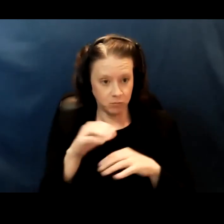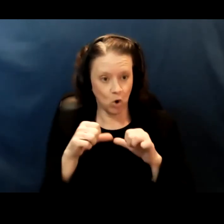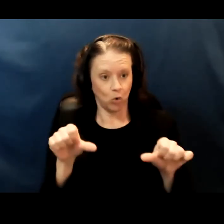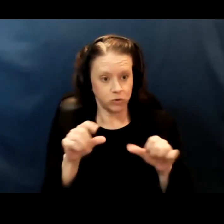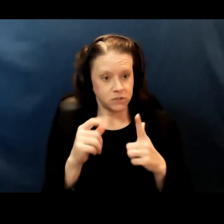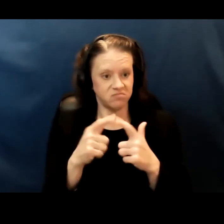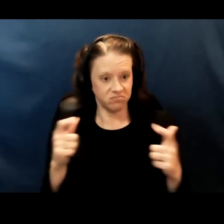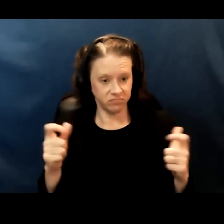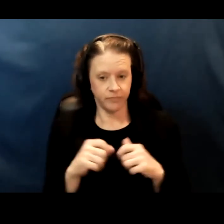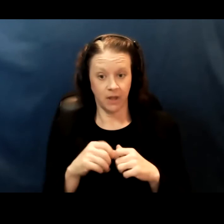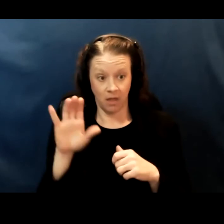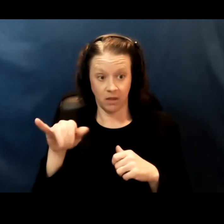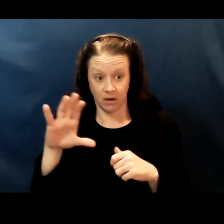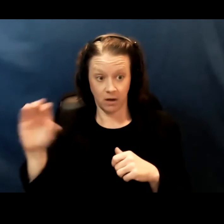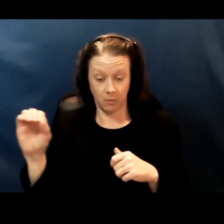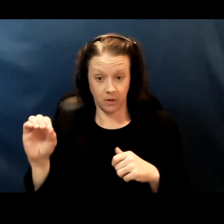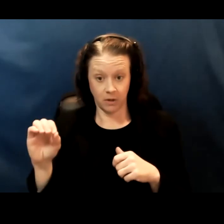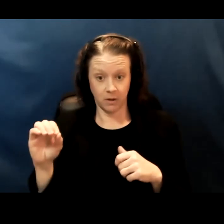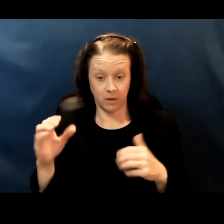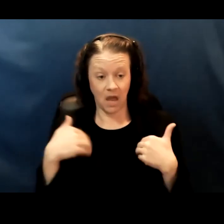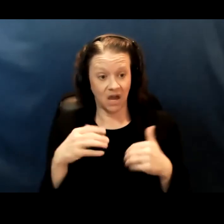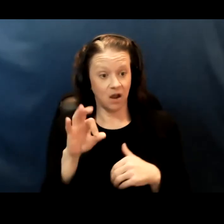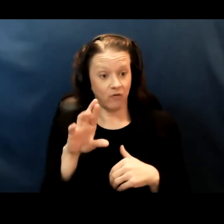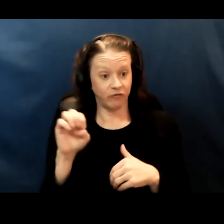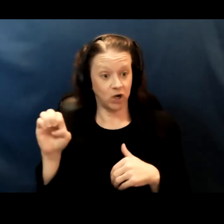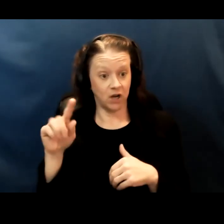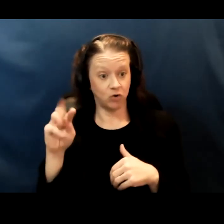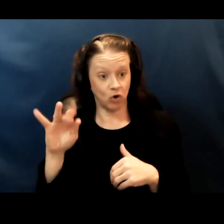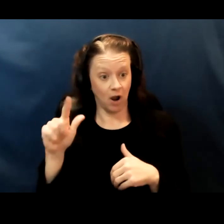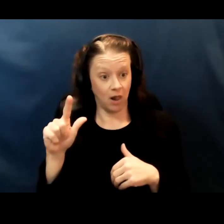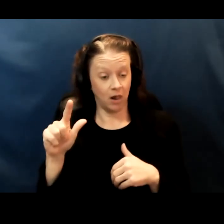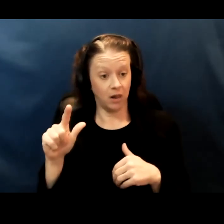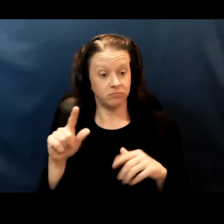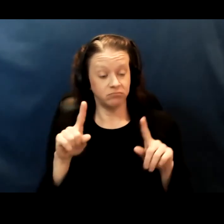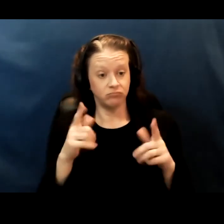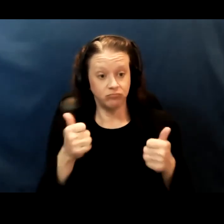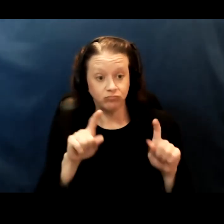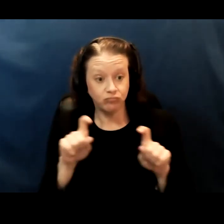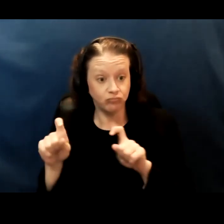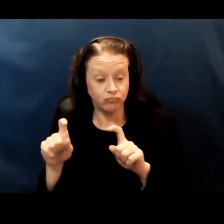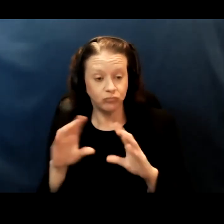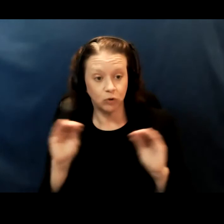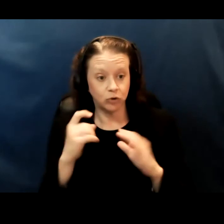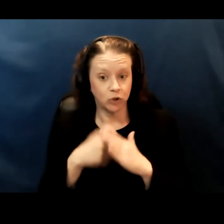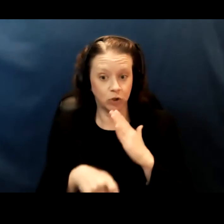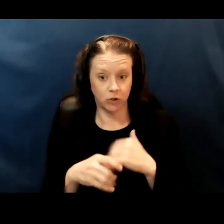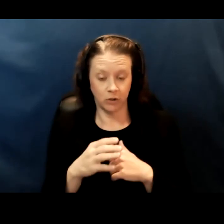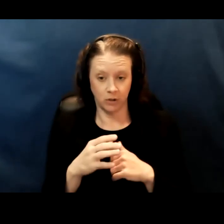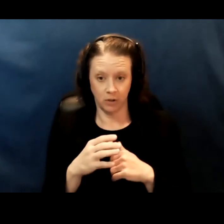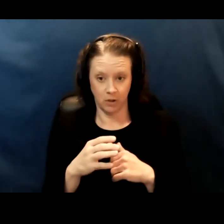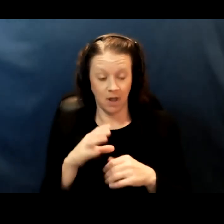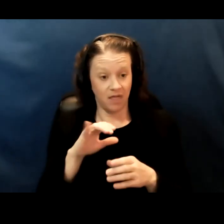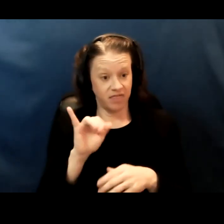so this company was having a free trial. And in the pretrial included